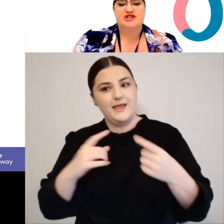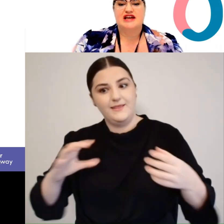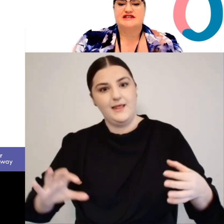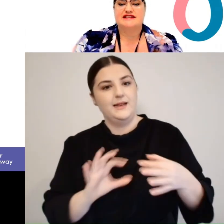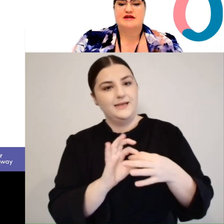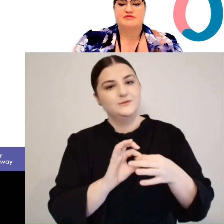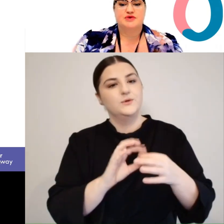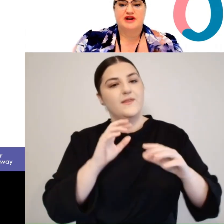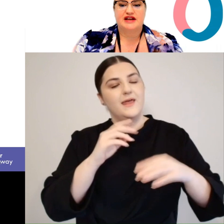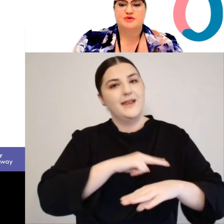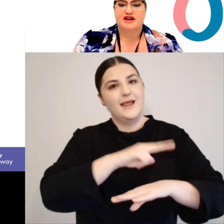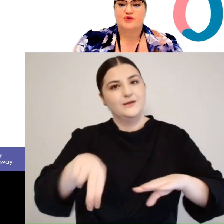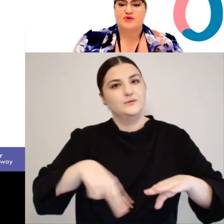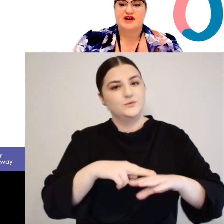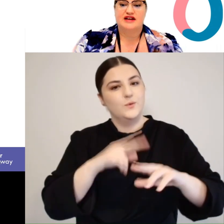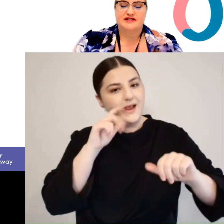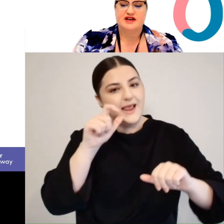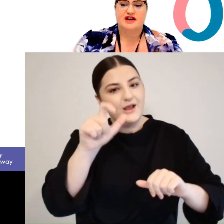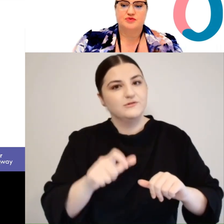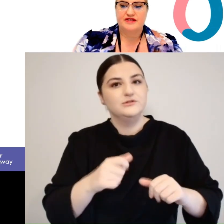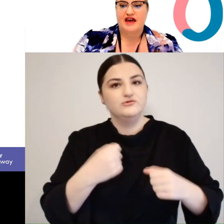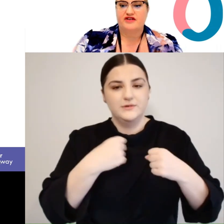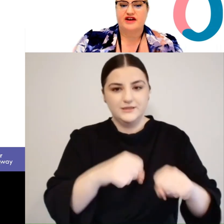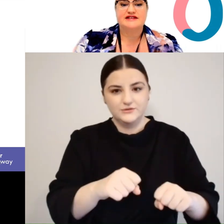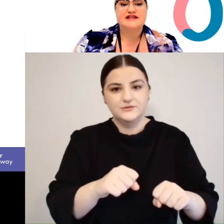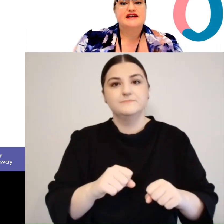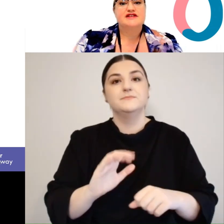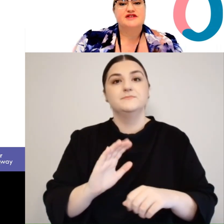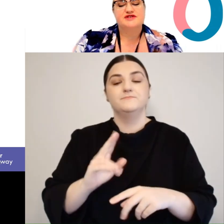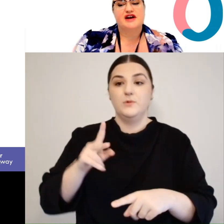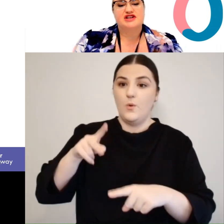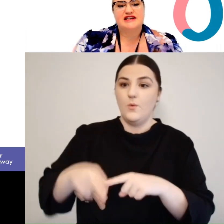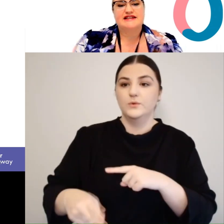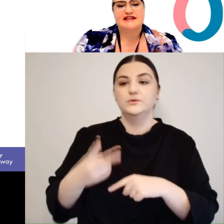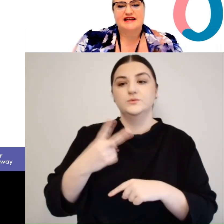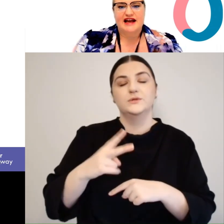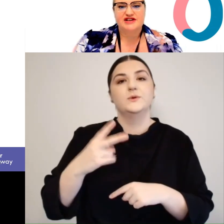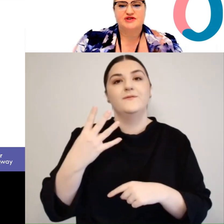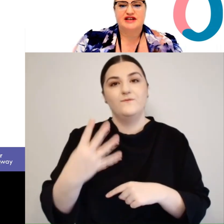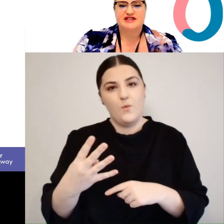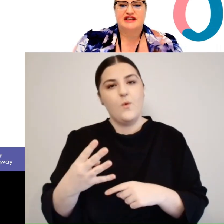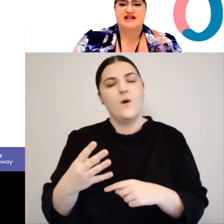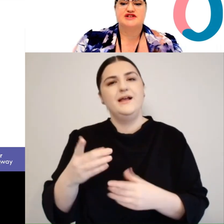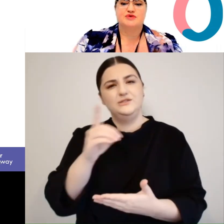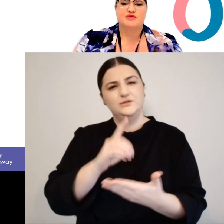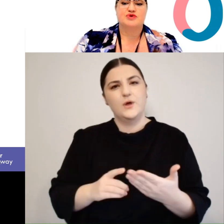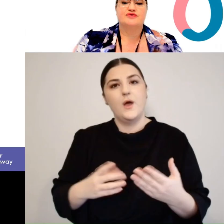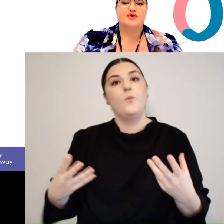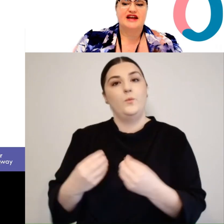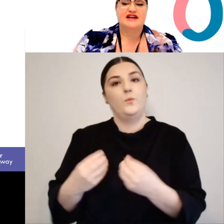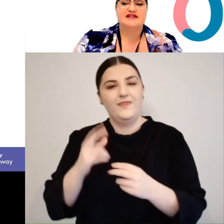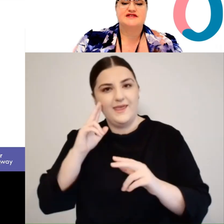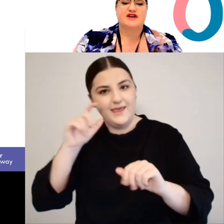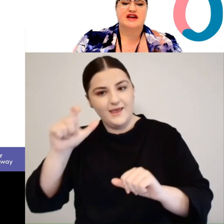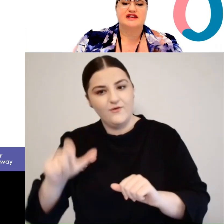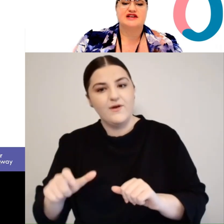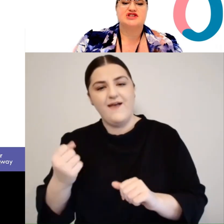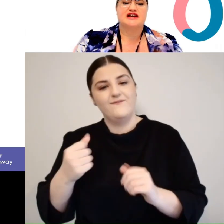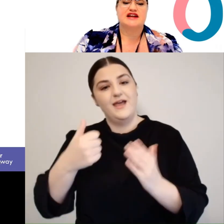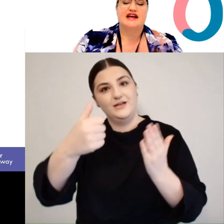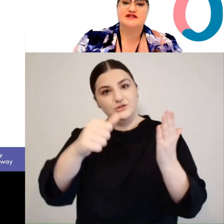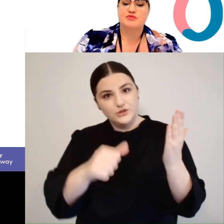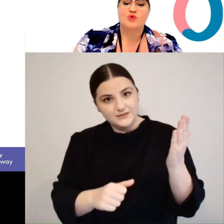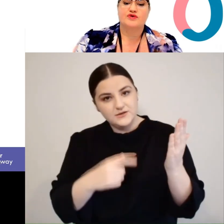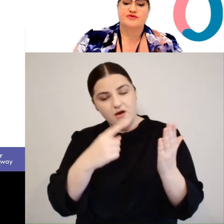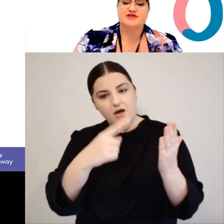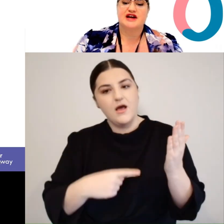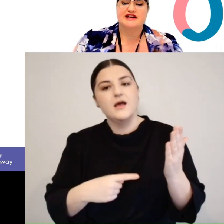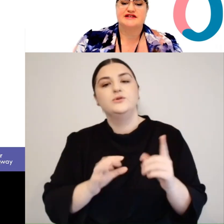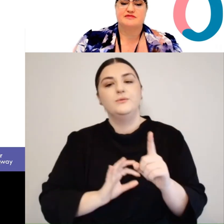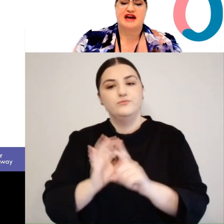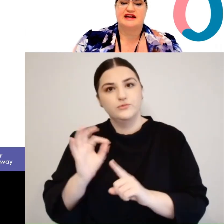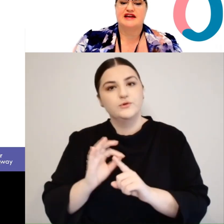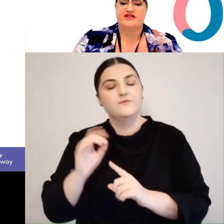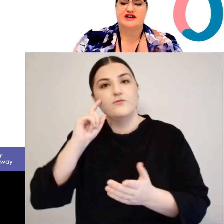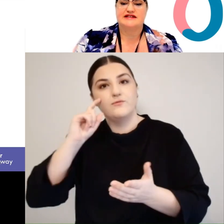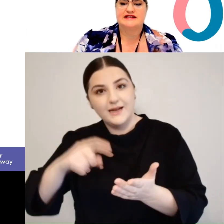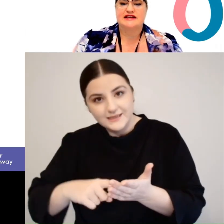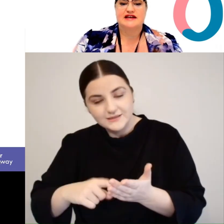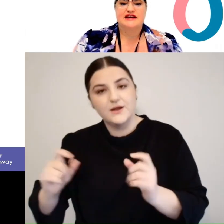Launched in December 2024 and designed with carers, the Strategy sets a national agenda to improve awareness, recognition, and support for Australia's unpaid carers.